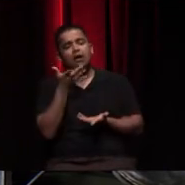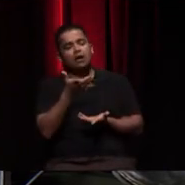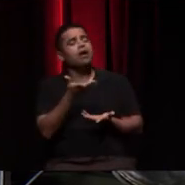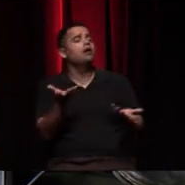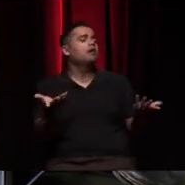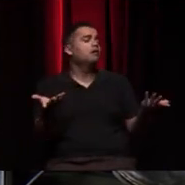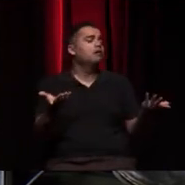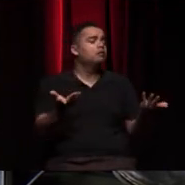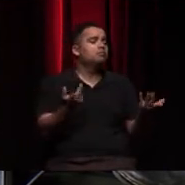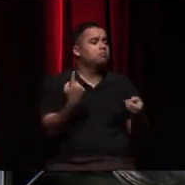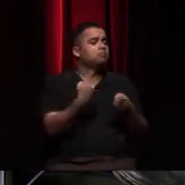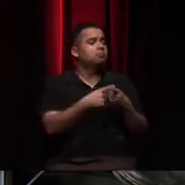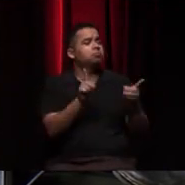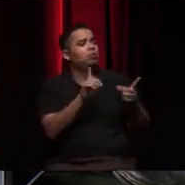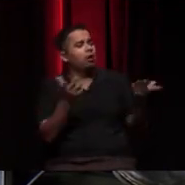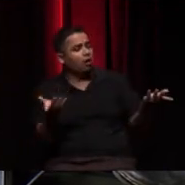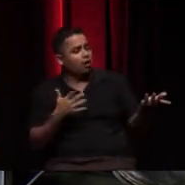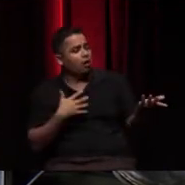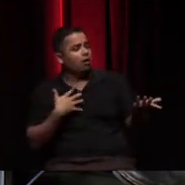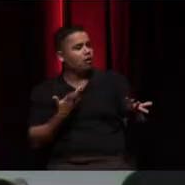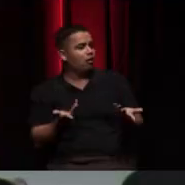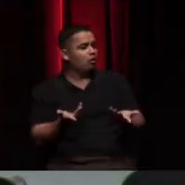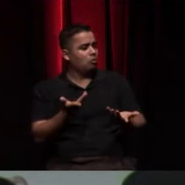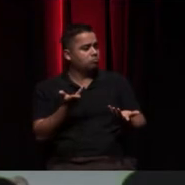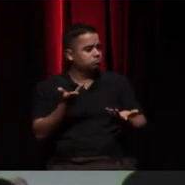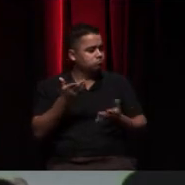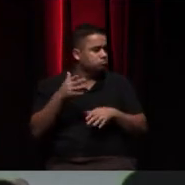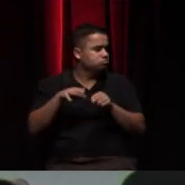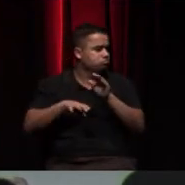they think: “We are paying for